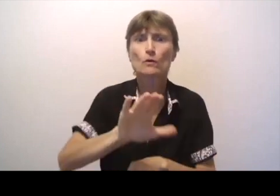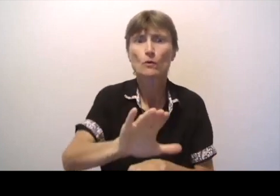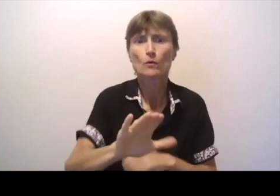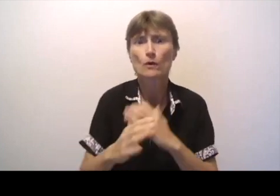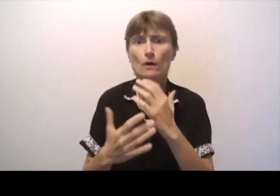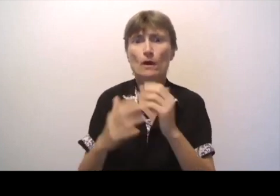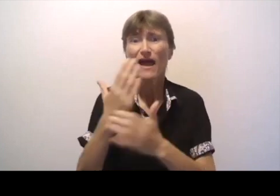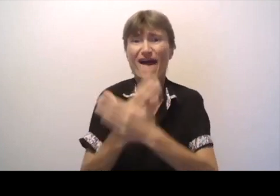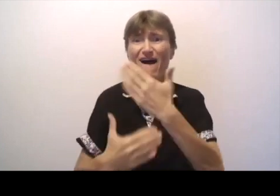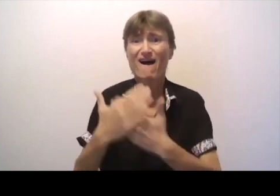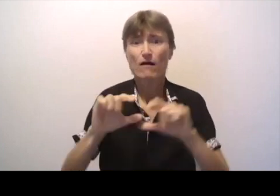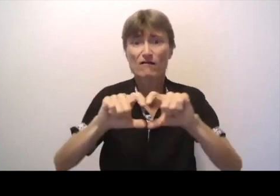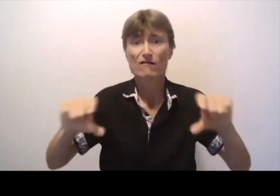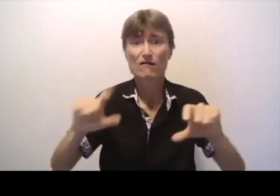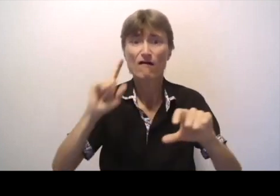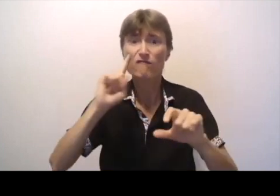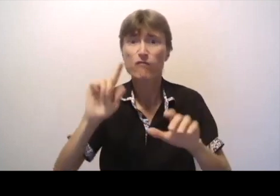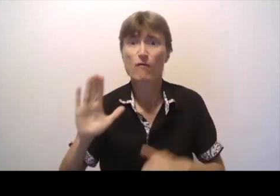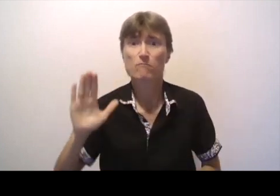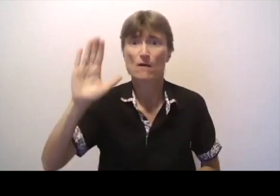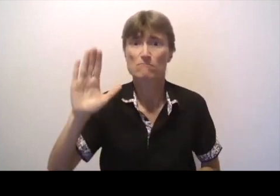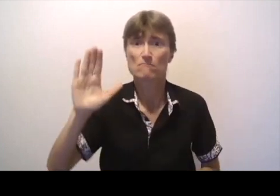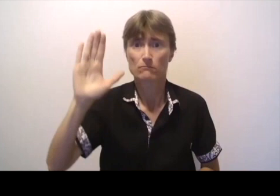scenes superstars you'll see them labeled as bic that's